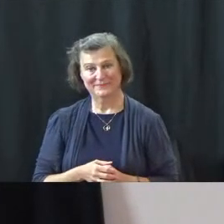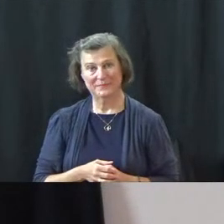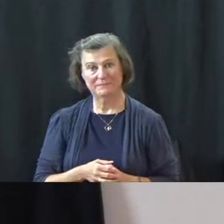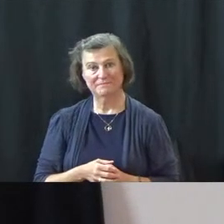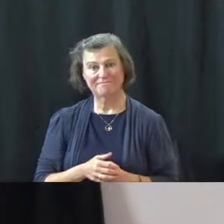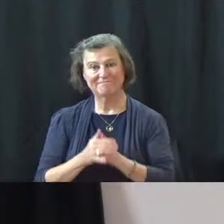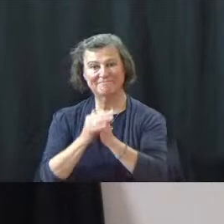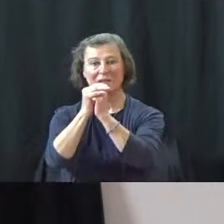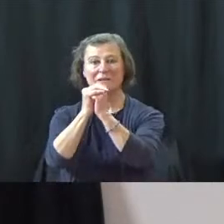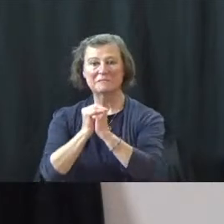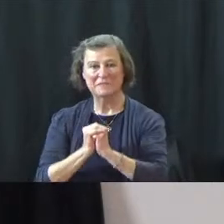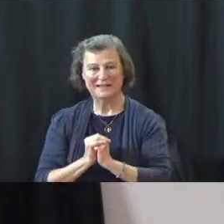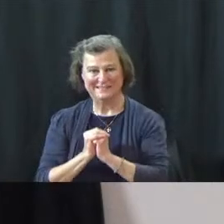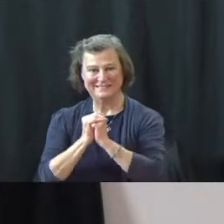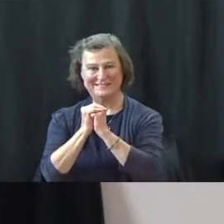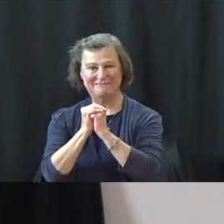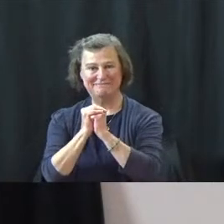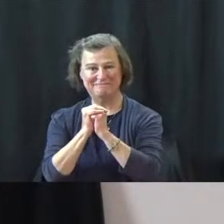Amen.